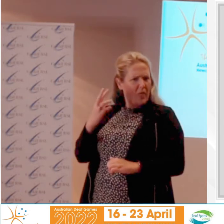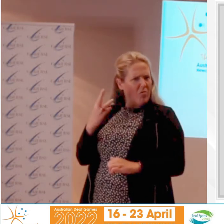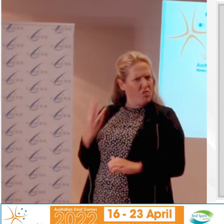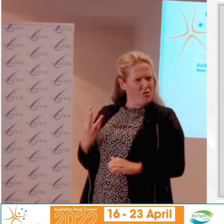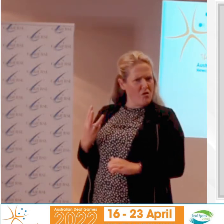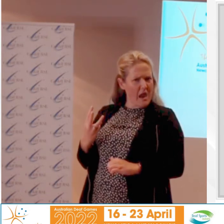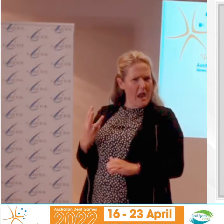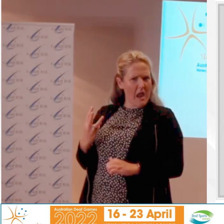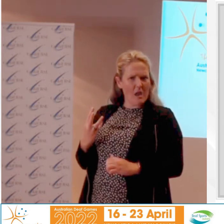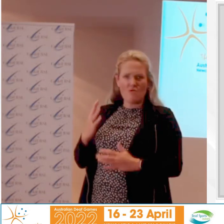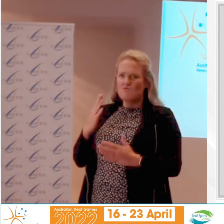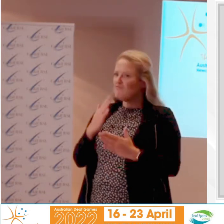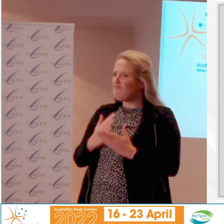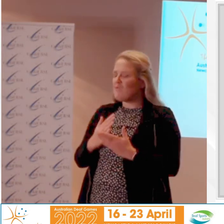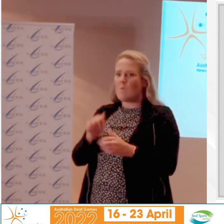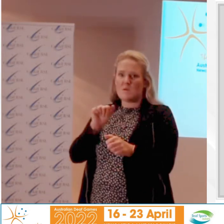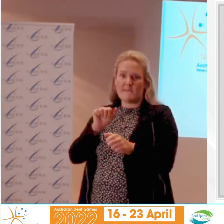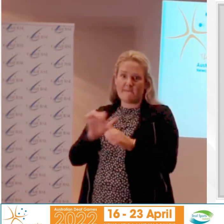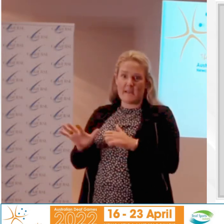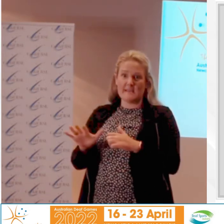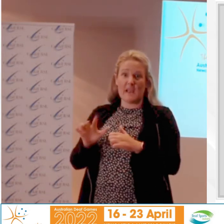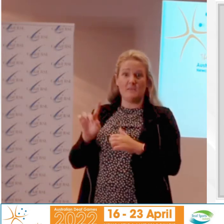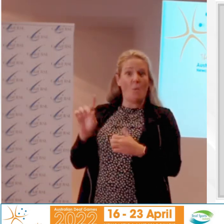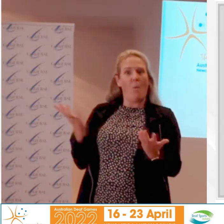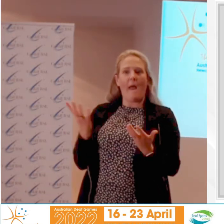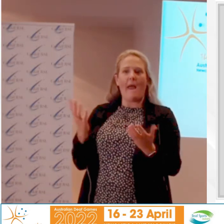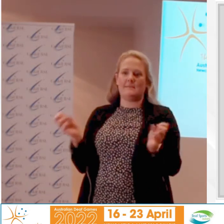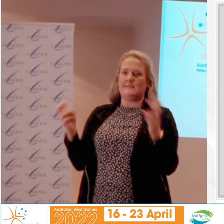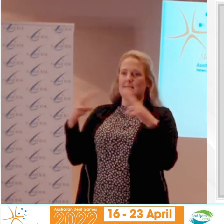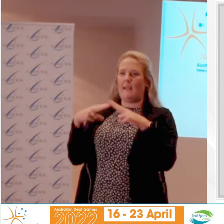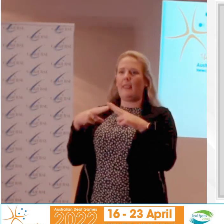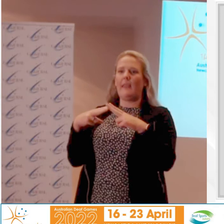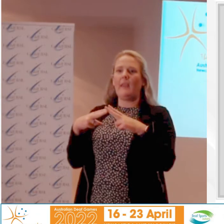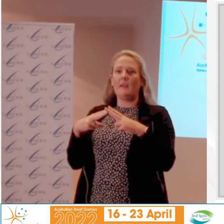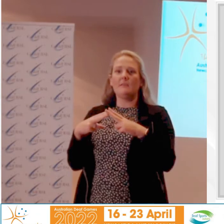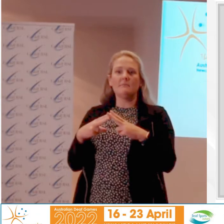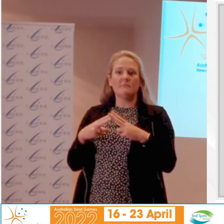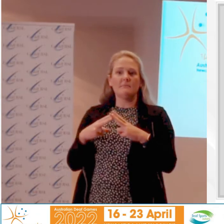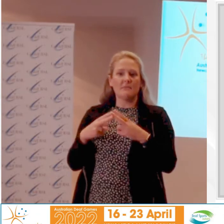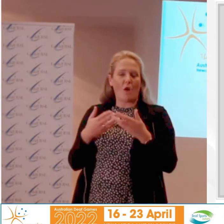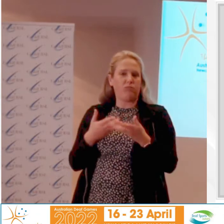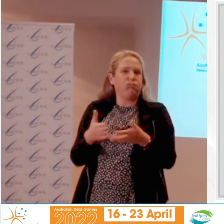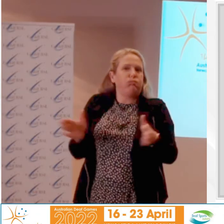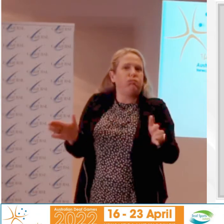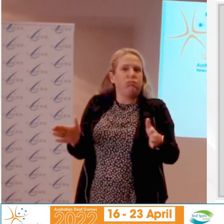from the Australian Deaf Games 2003 and thought that was a fantastic experience that was in Sydney